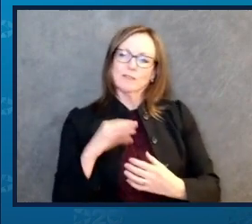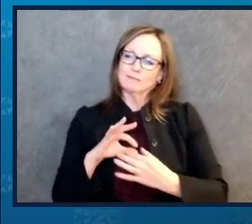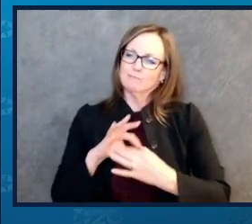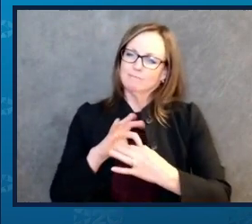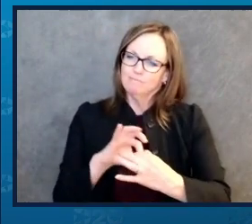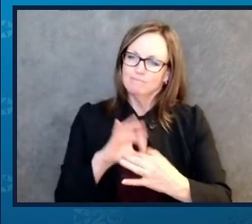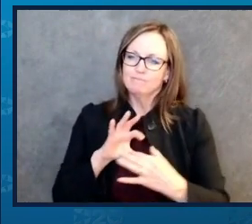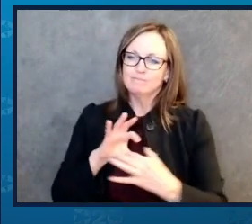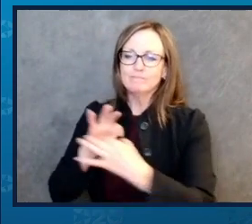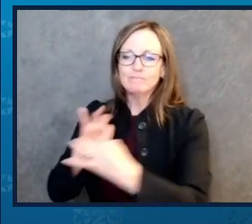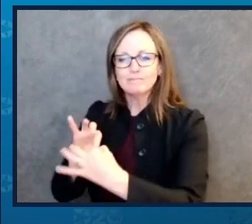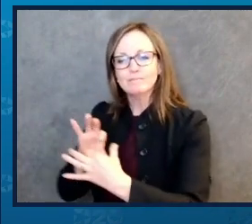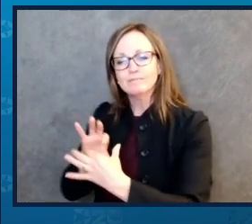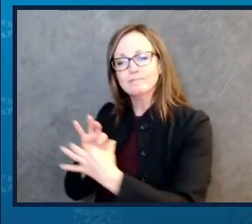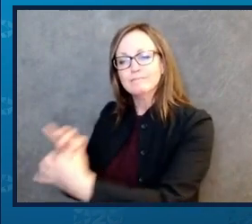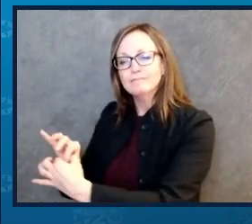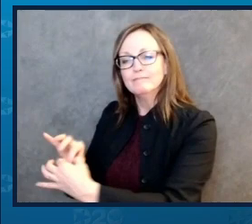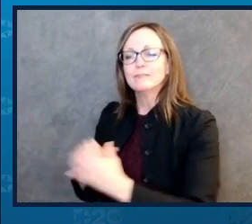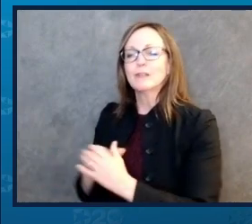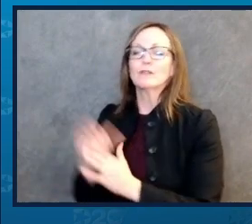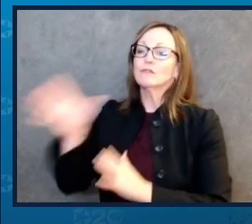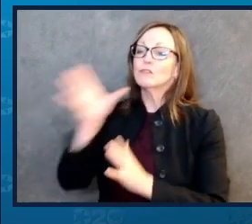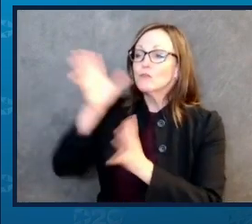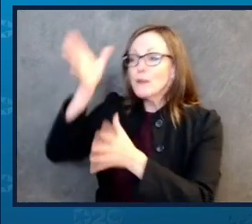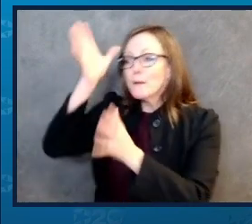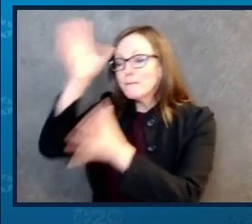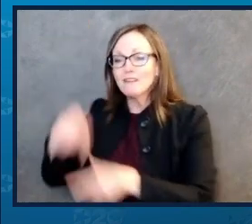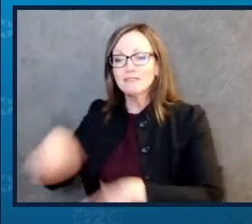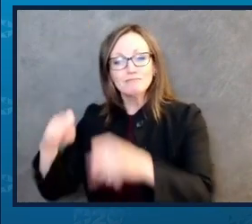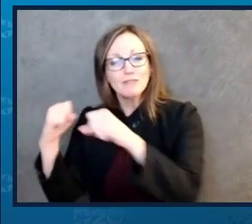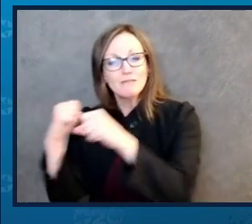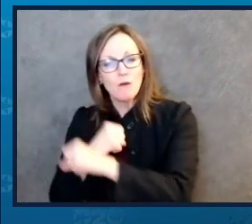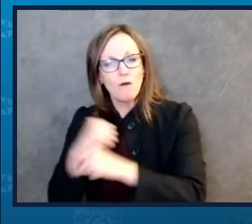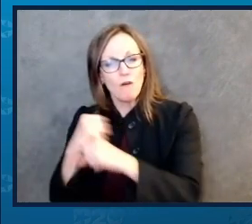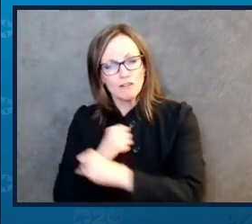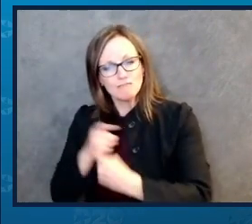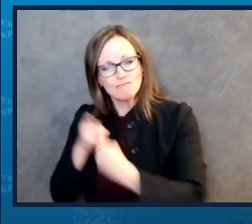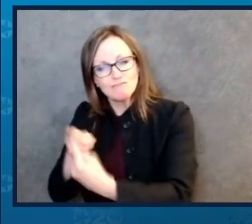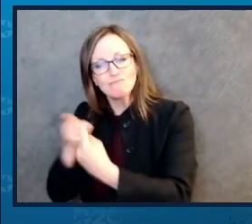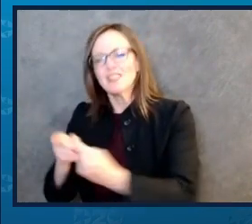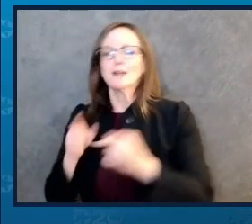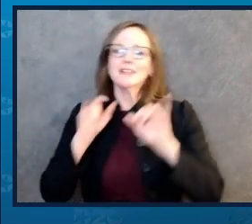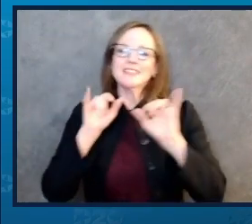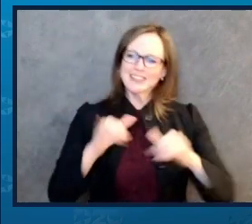GRANDPARENTS FOUGHT FOR. THE VISION THAT MADE MY OWN LIFE POSSIBLE.